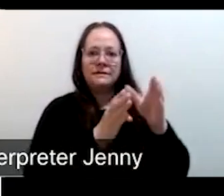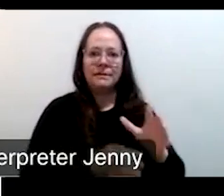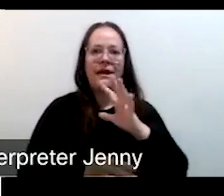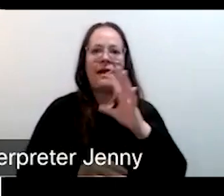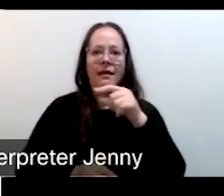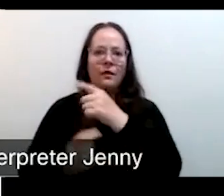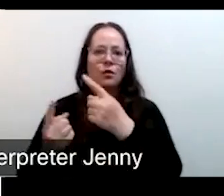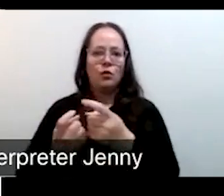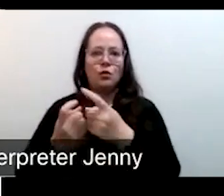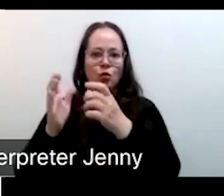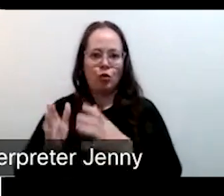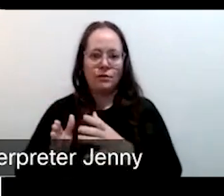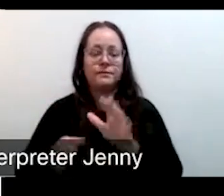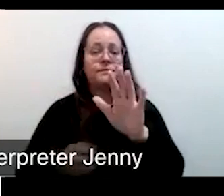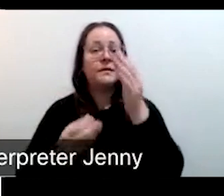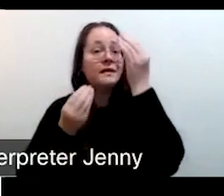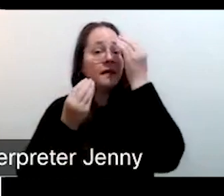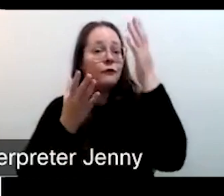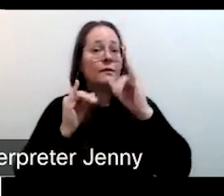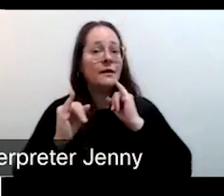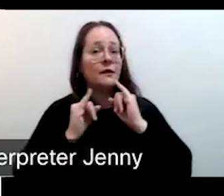Informational interviews occur between late October and mid-November.